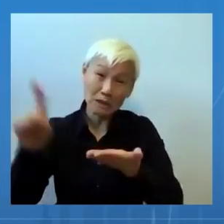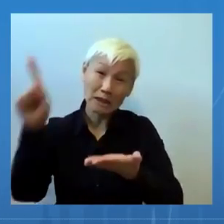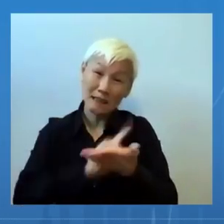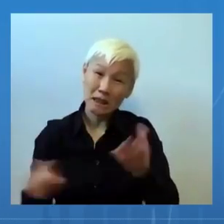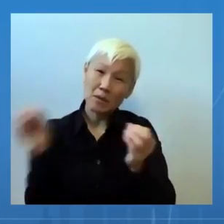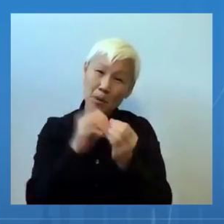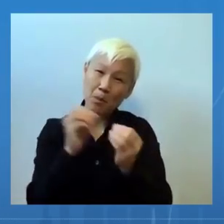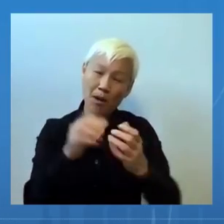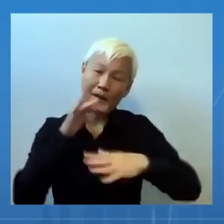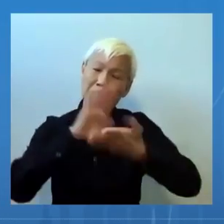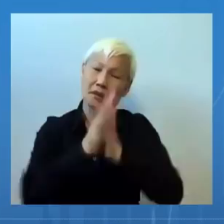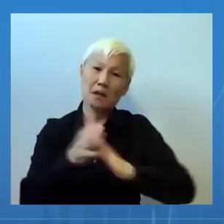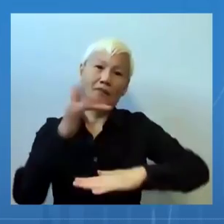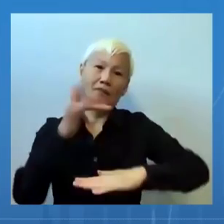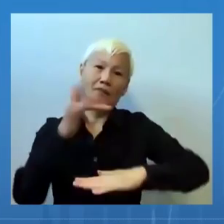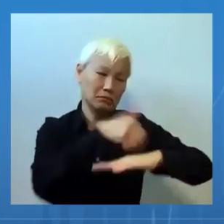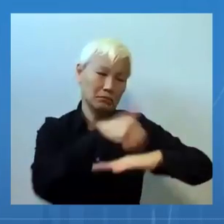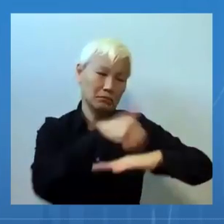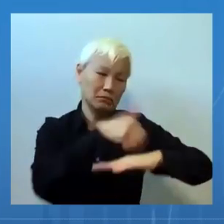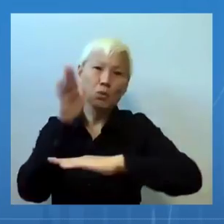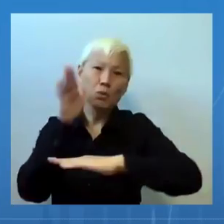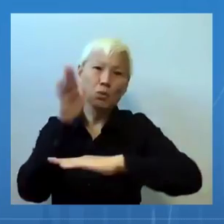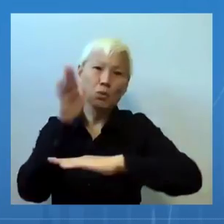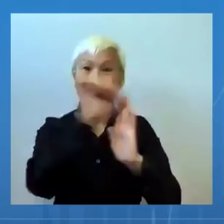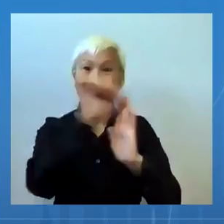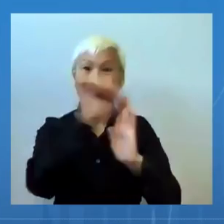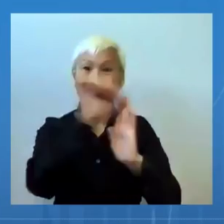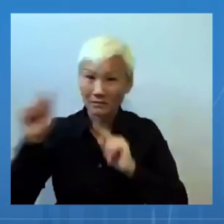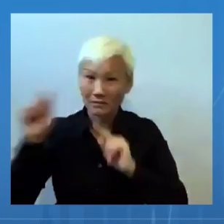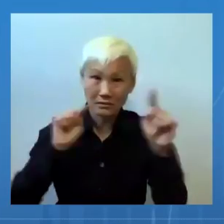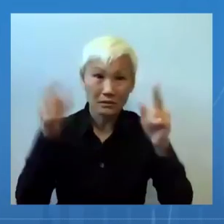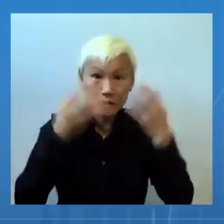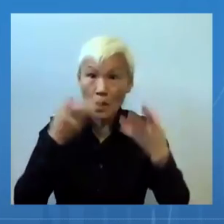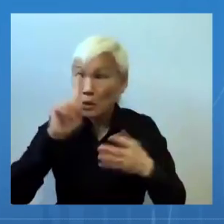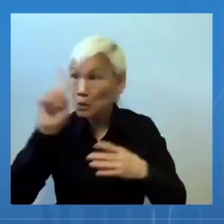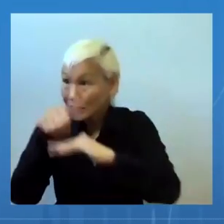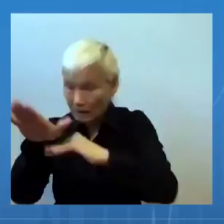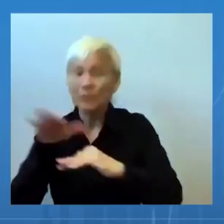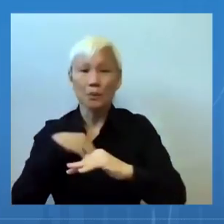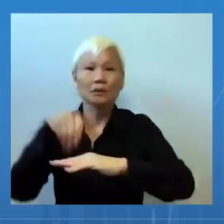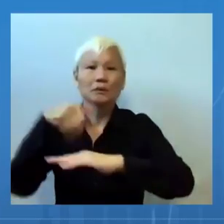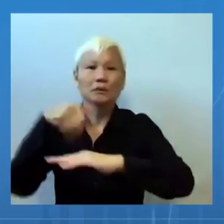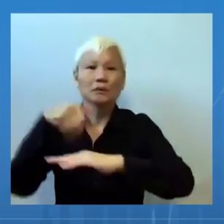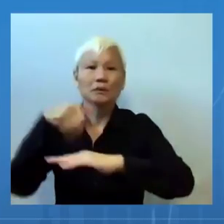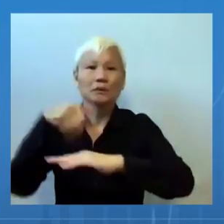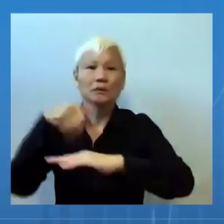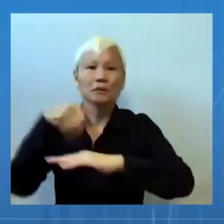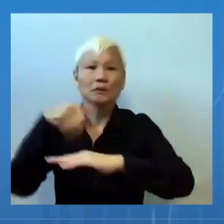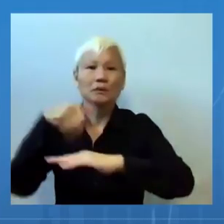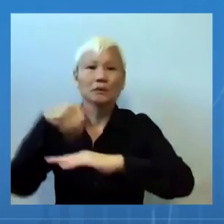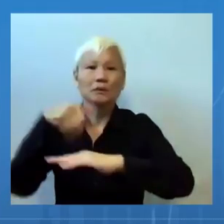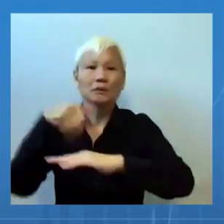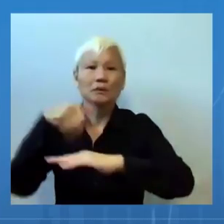within their state to send vaccine supply. And they'll be able to get additional doses, as I said, each and every week.